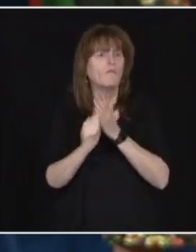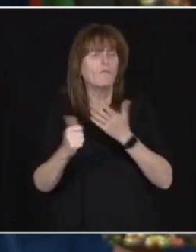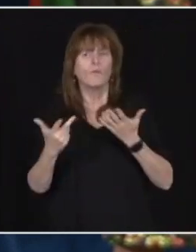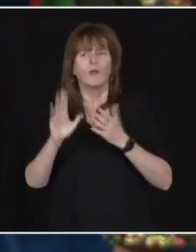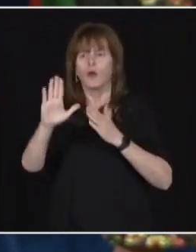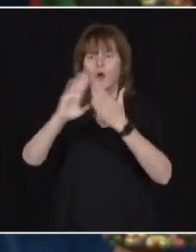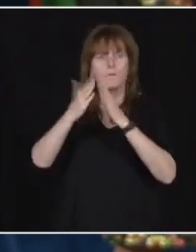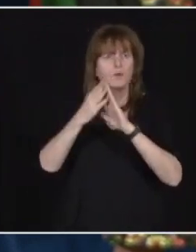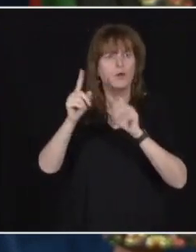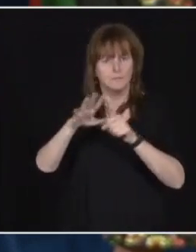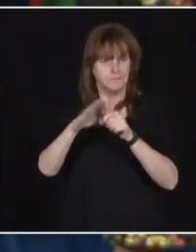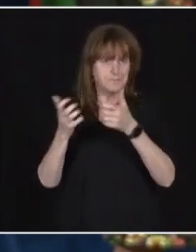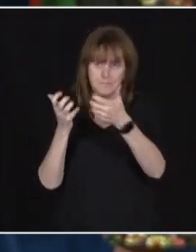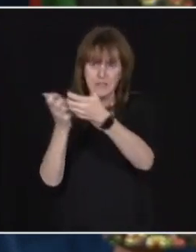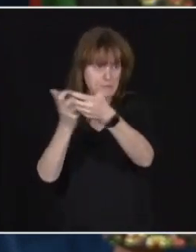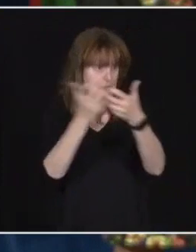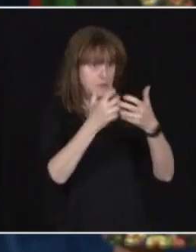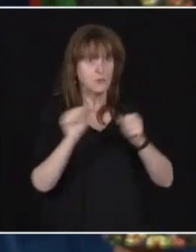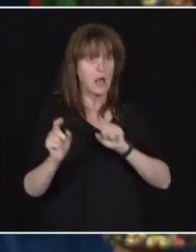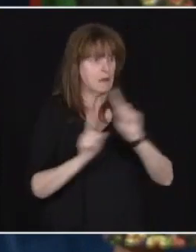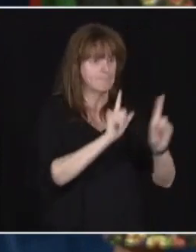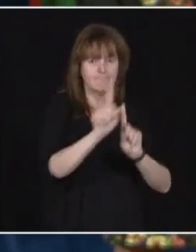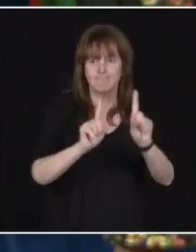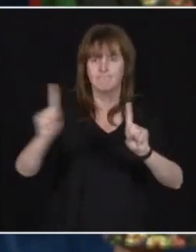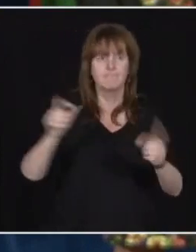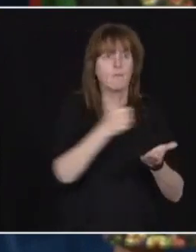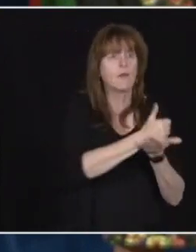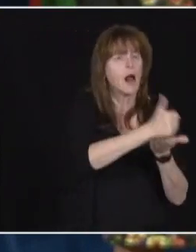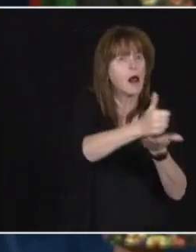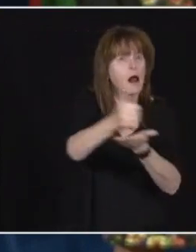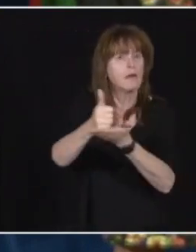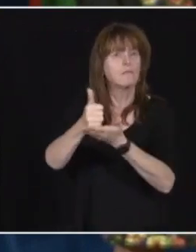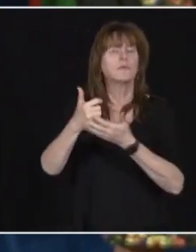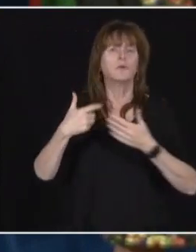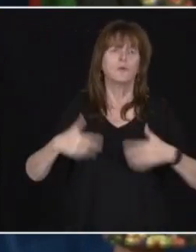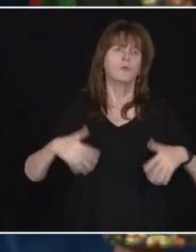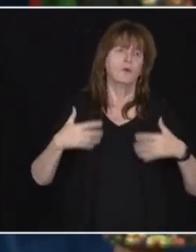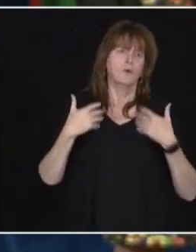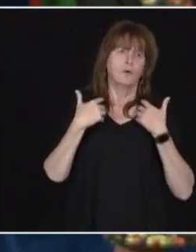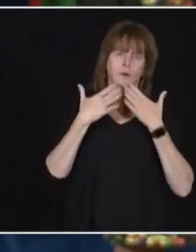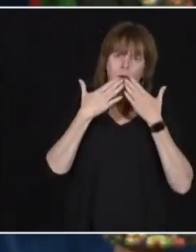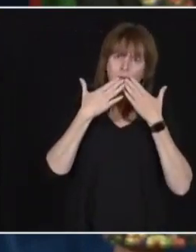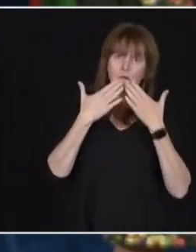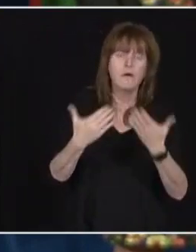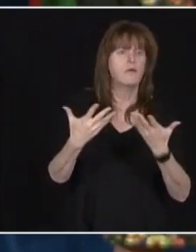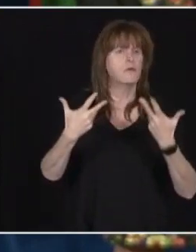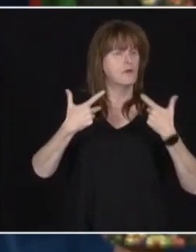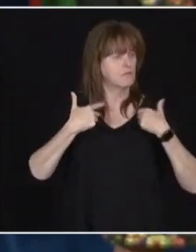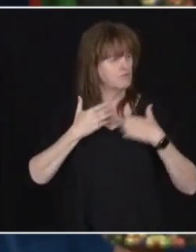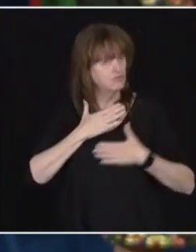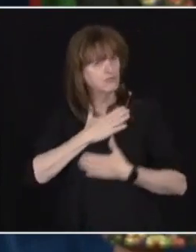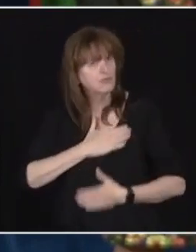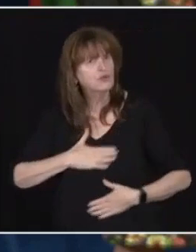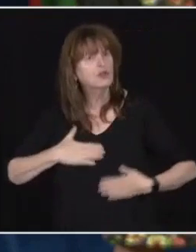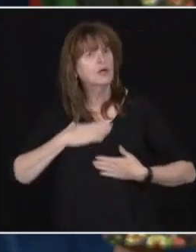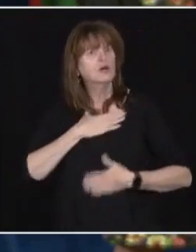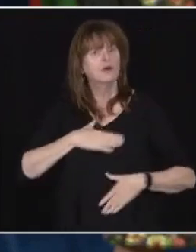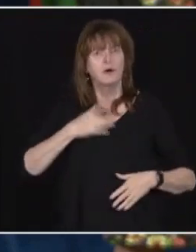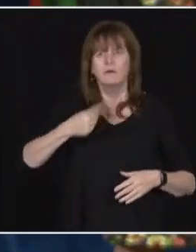It will match their skill set with opportunities. I want to express our sincere appreciation to